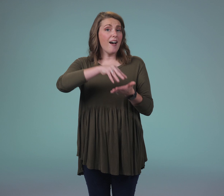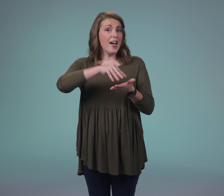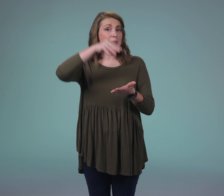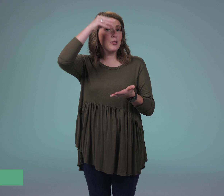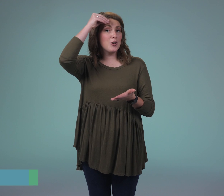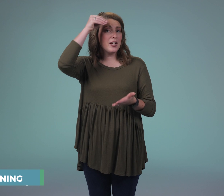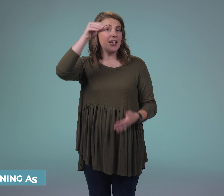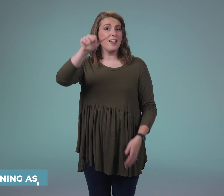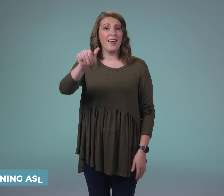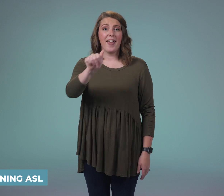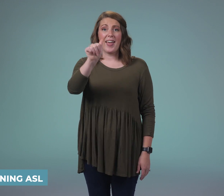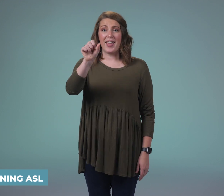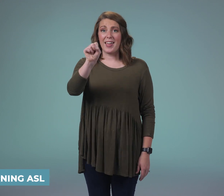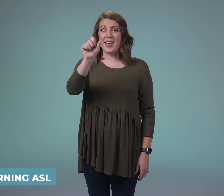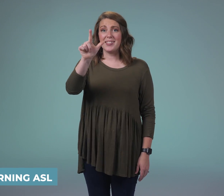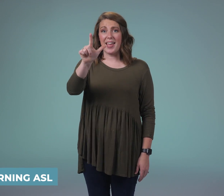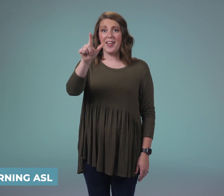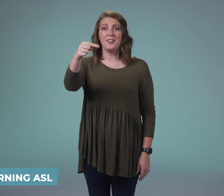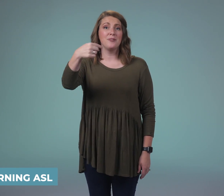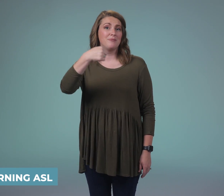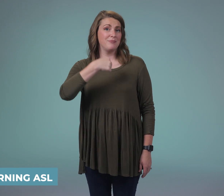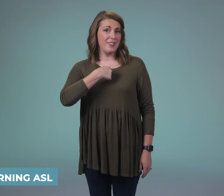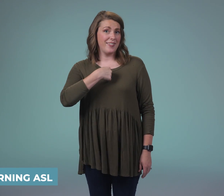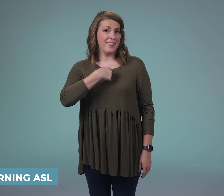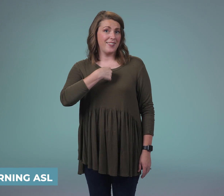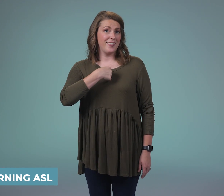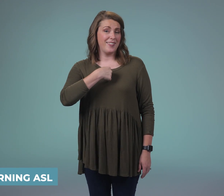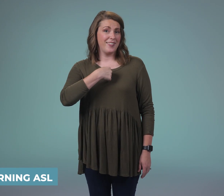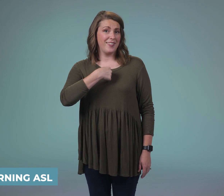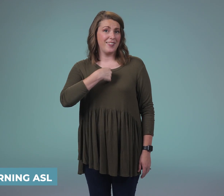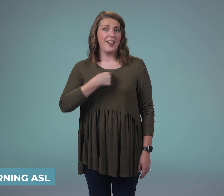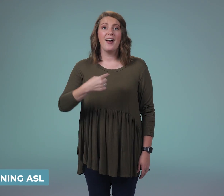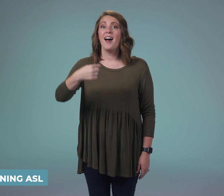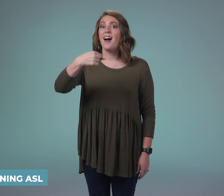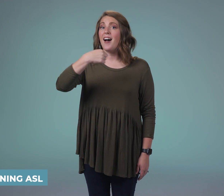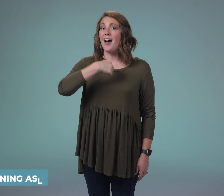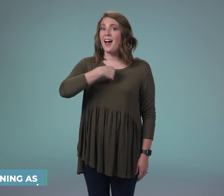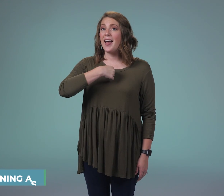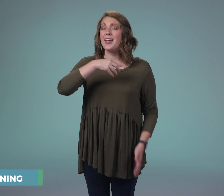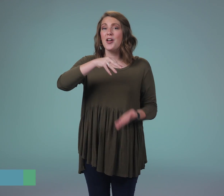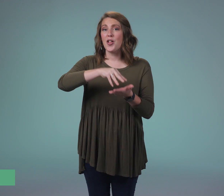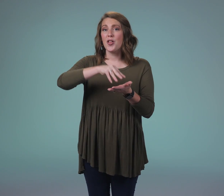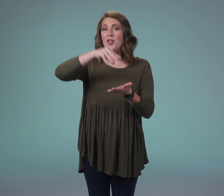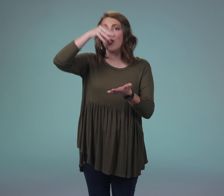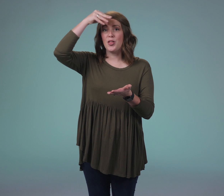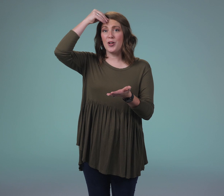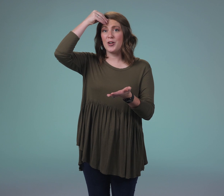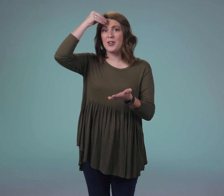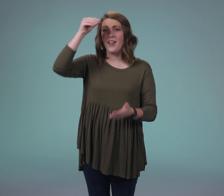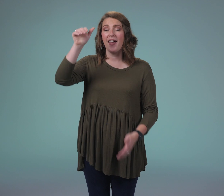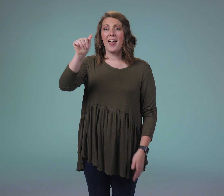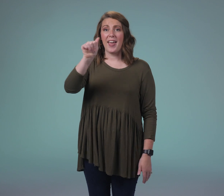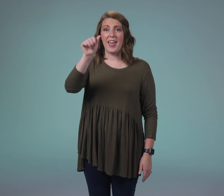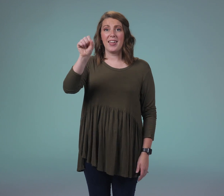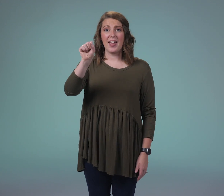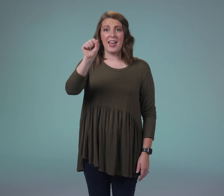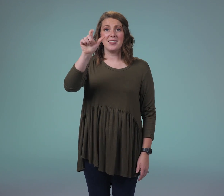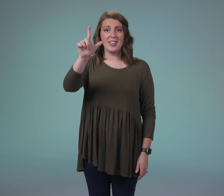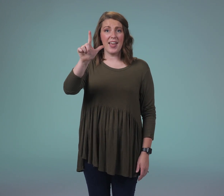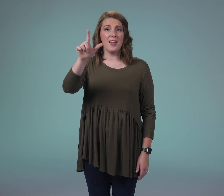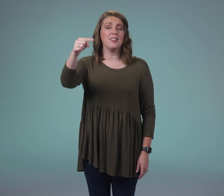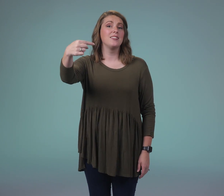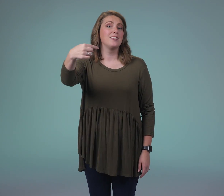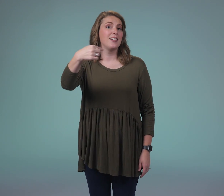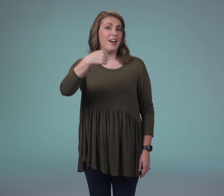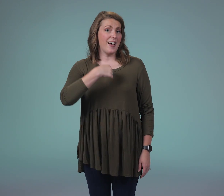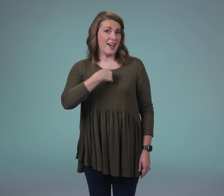I'm learning ASL. I LEARN A S L I